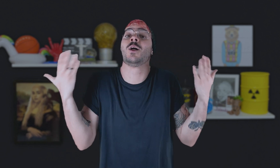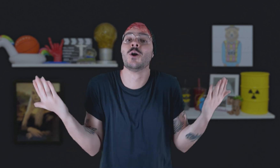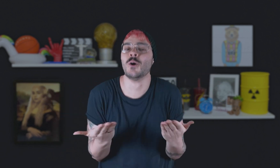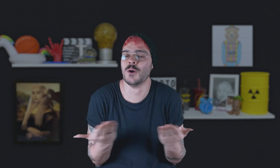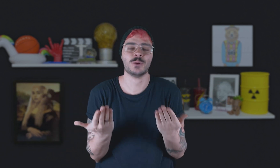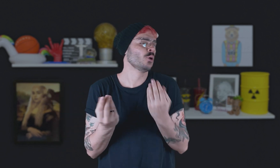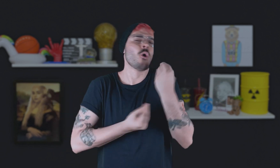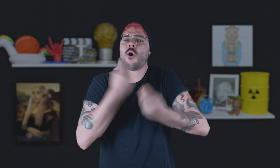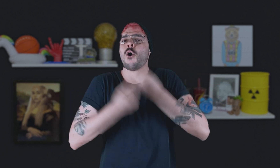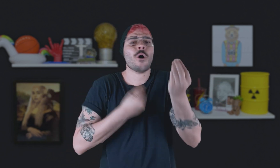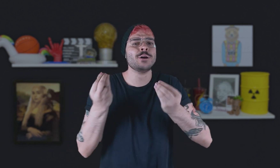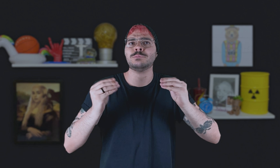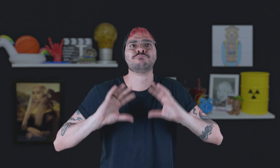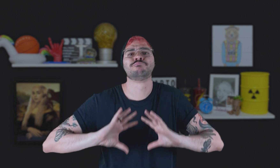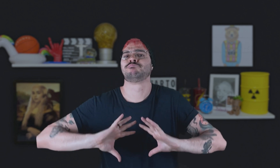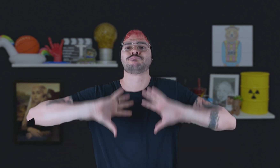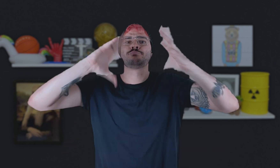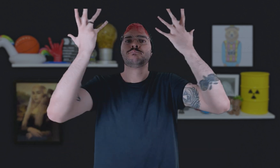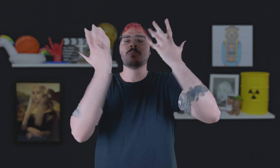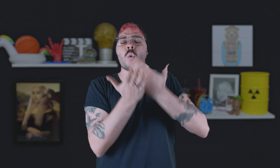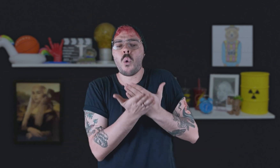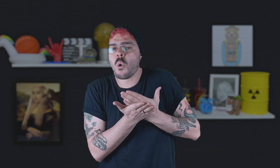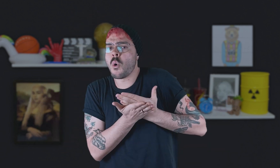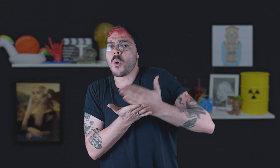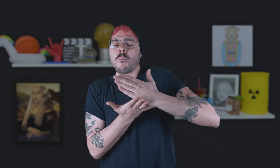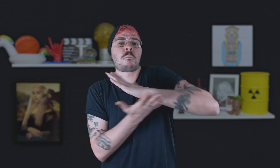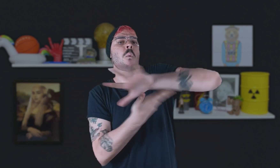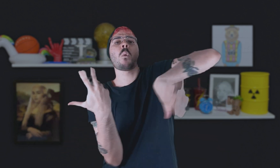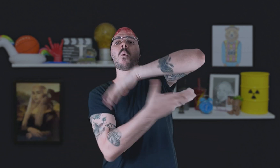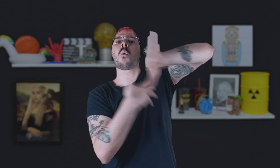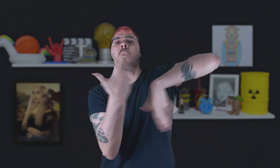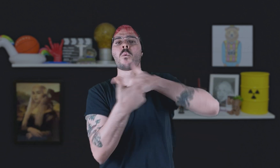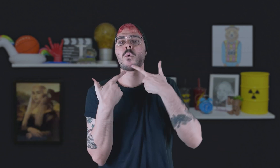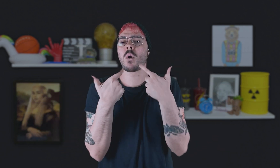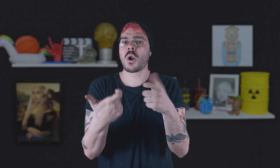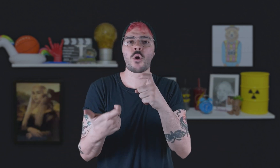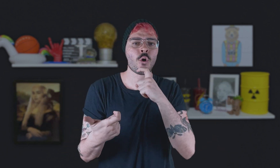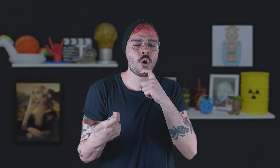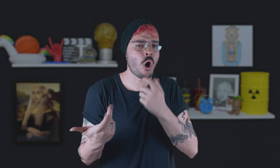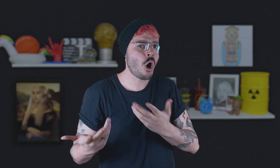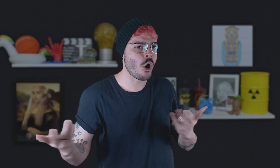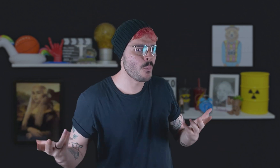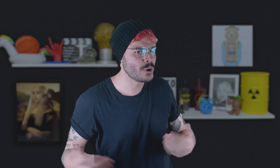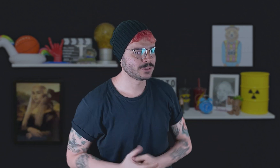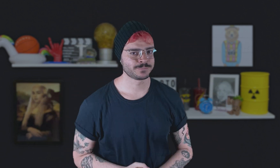Well, how did the Cold War start?